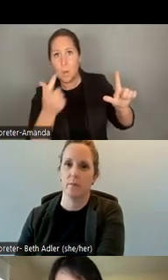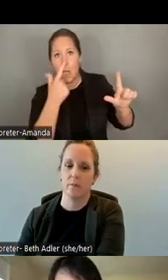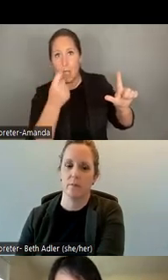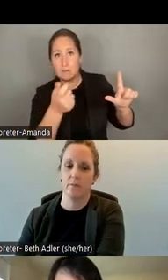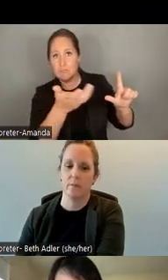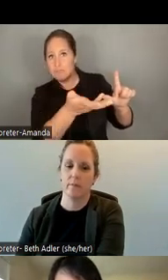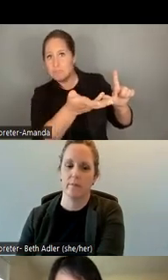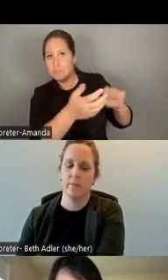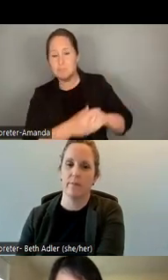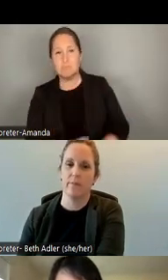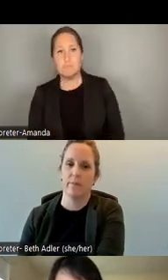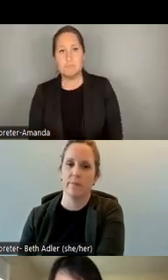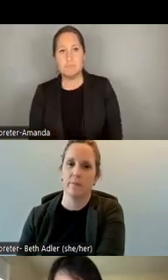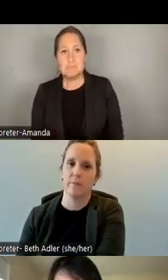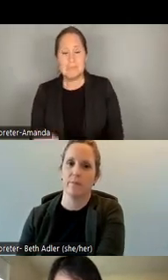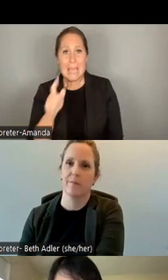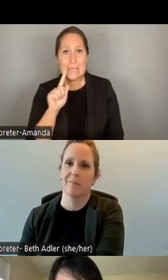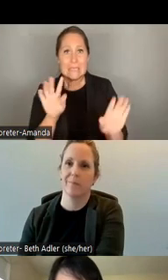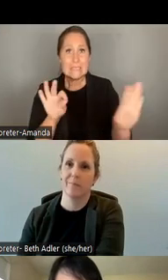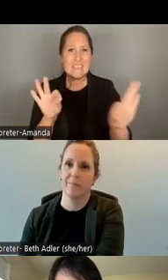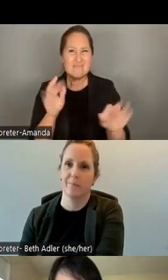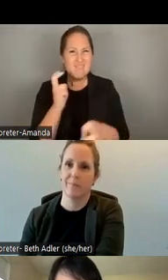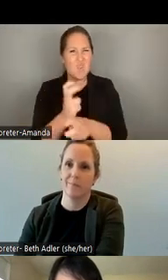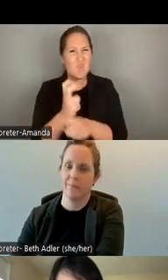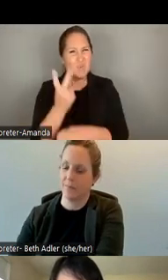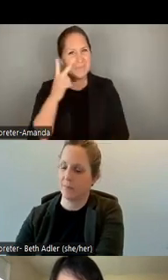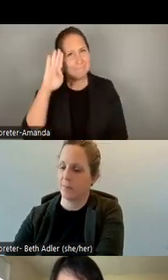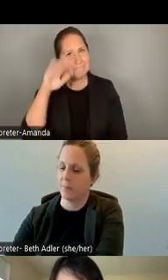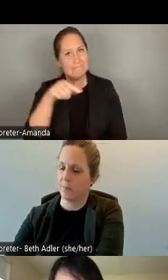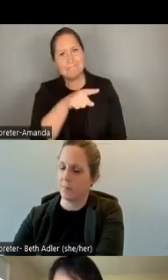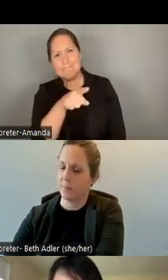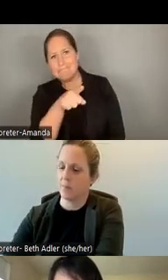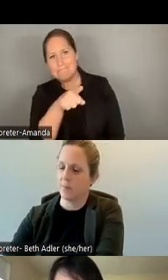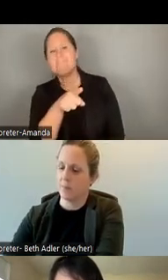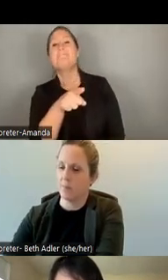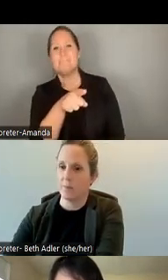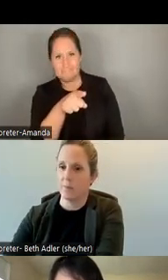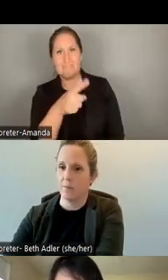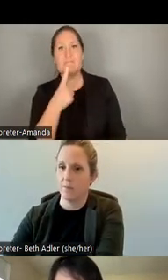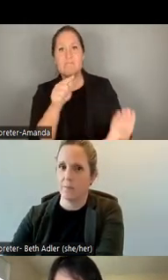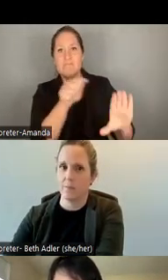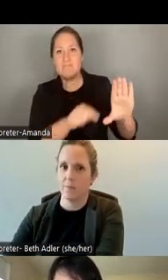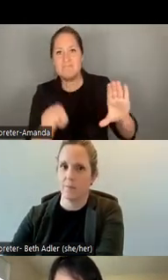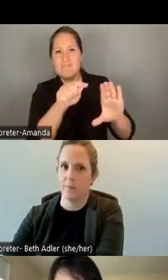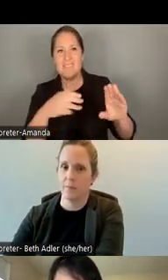that anyone can pick out it's hard to see but there's actually a tent in this incredibly